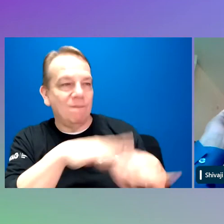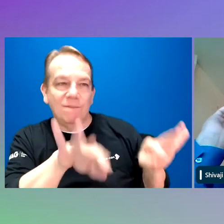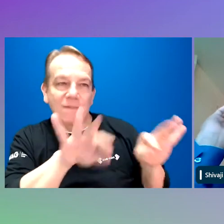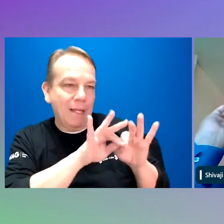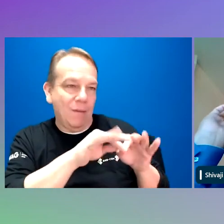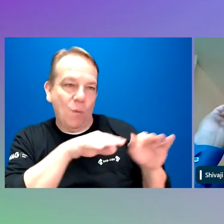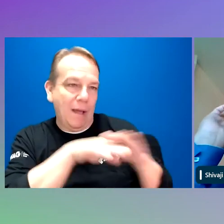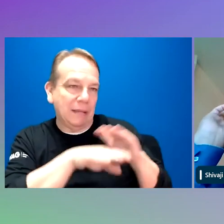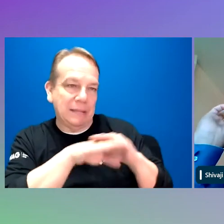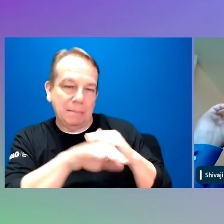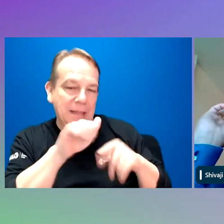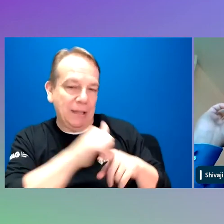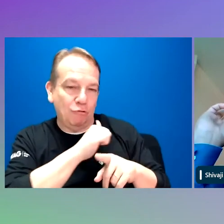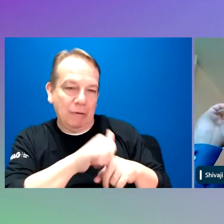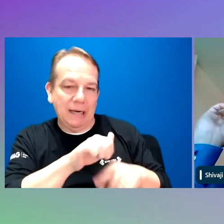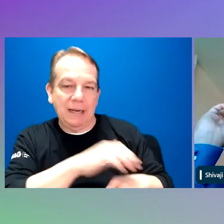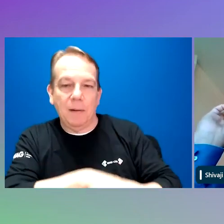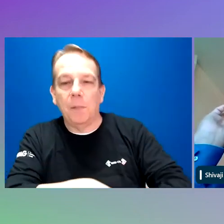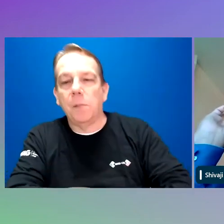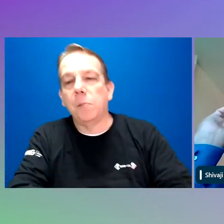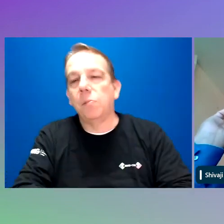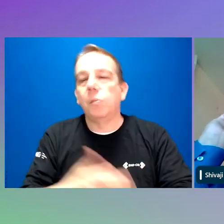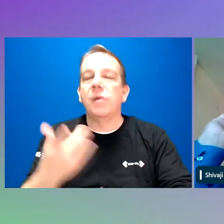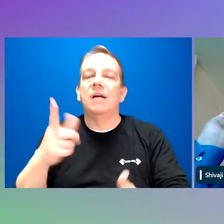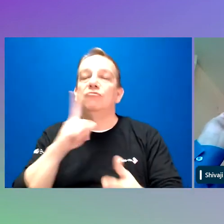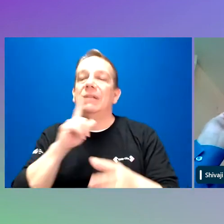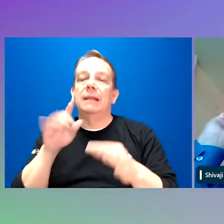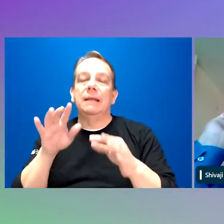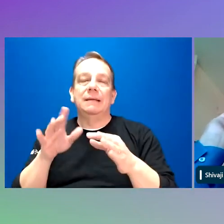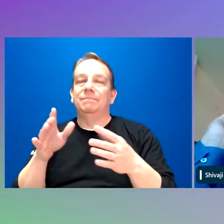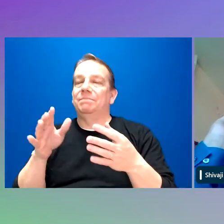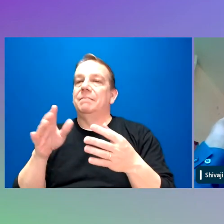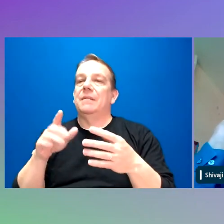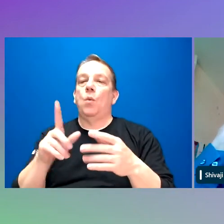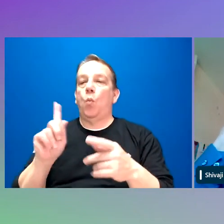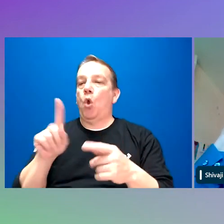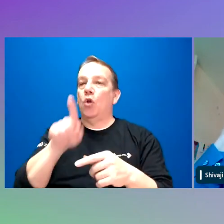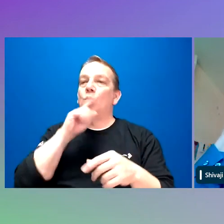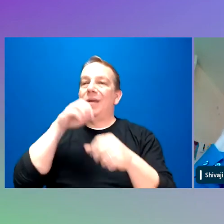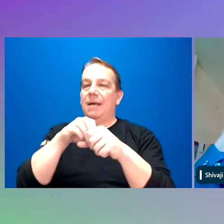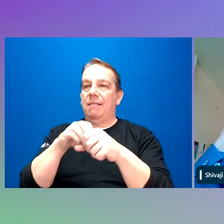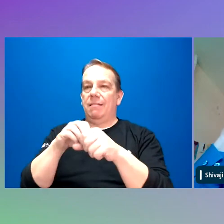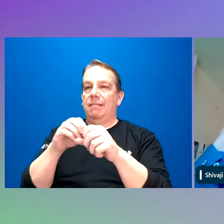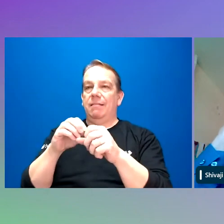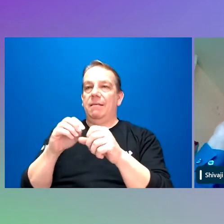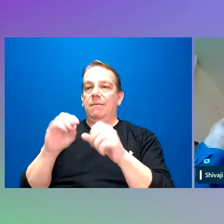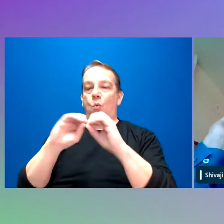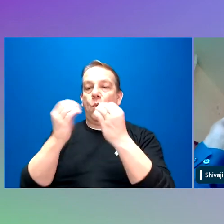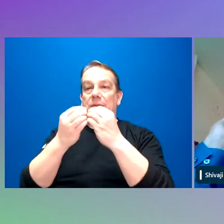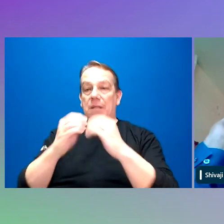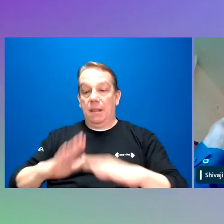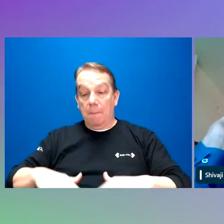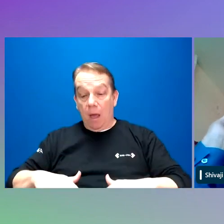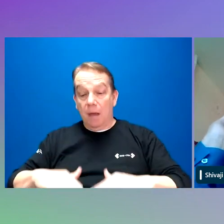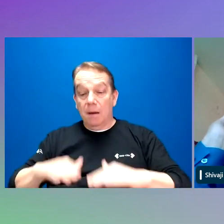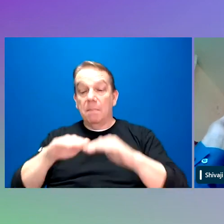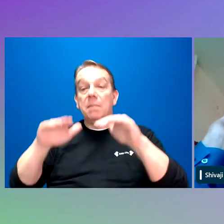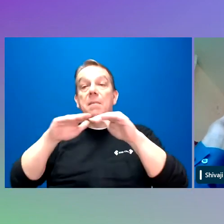um, where exactly you're located within the organization. An and,